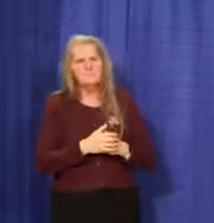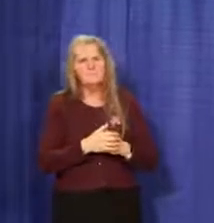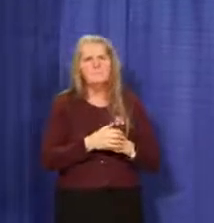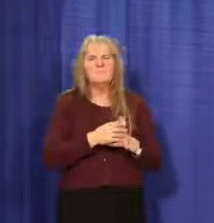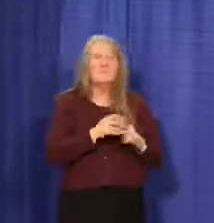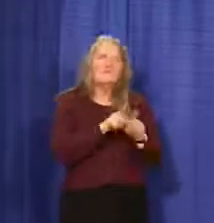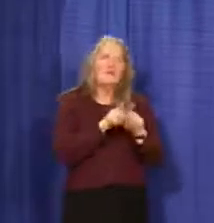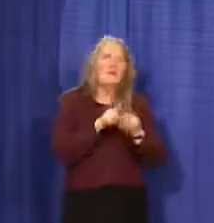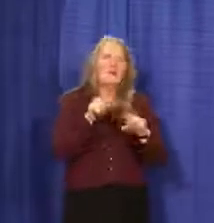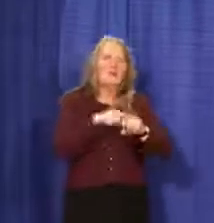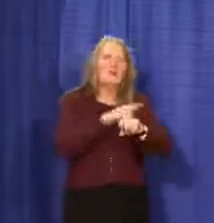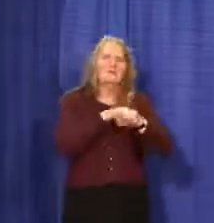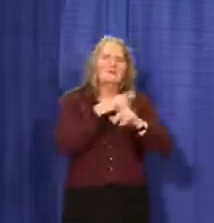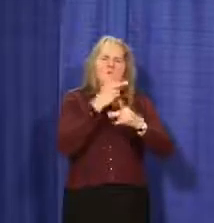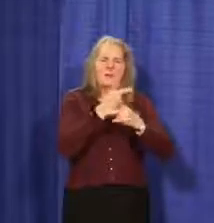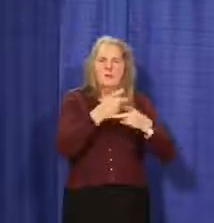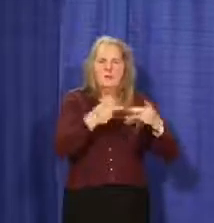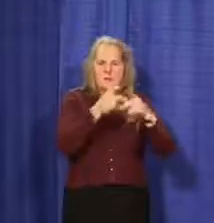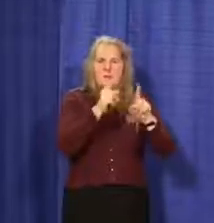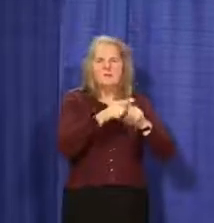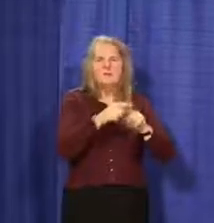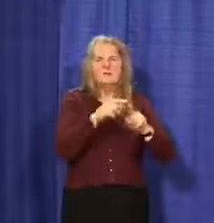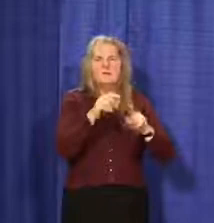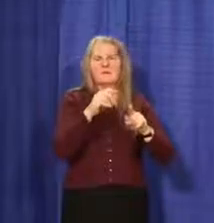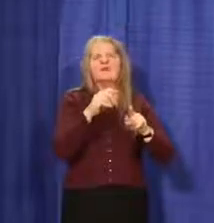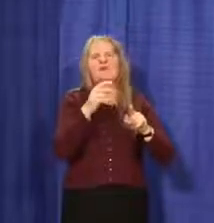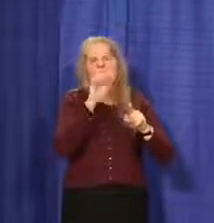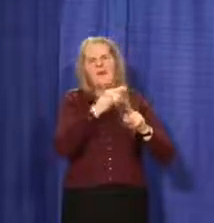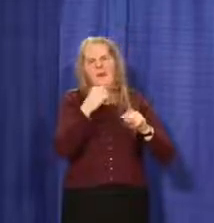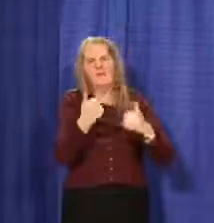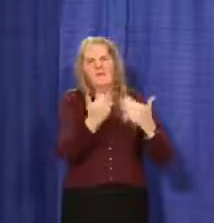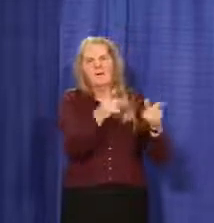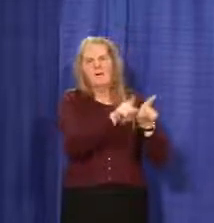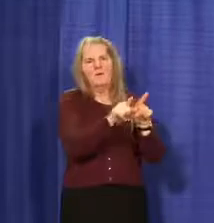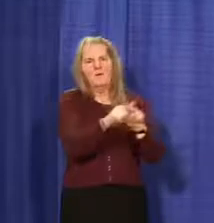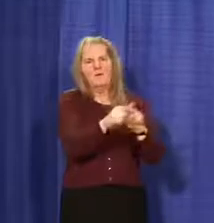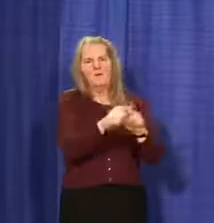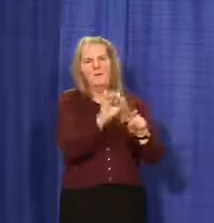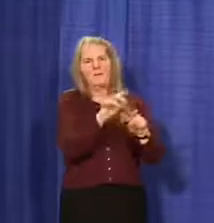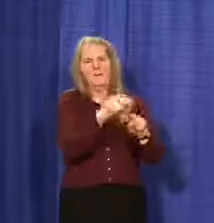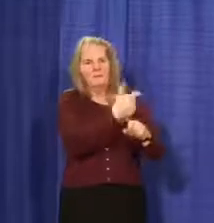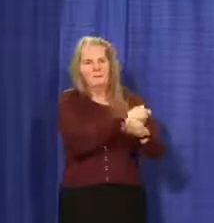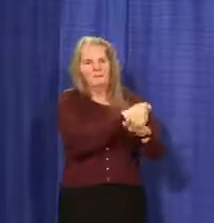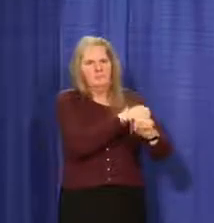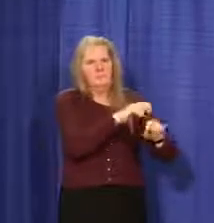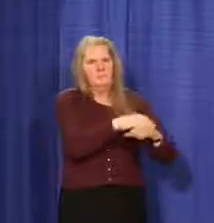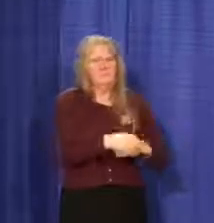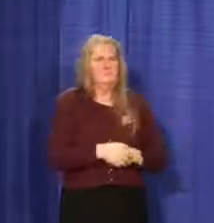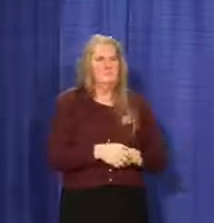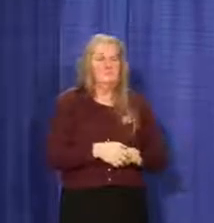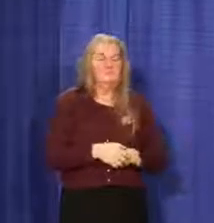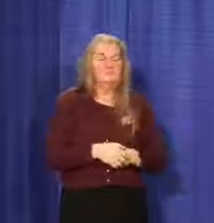long-term care facilities. Flu activity is practically nonexistent in Canada at the